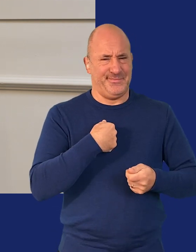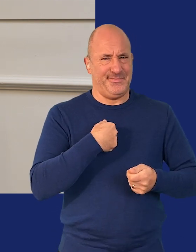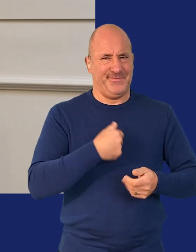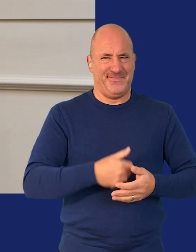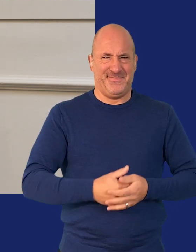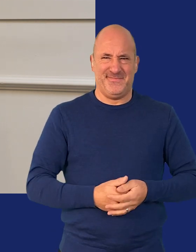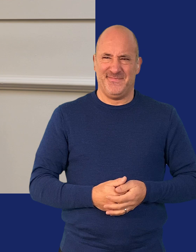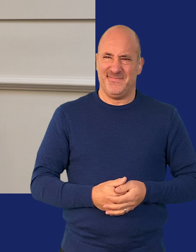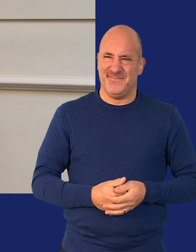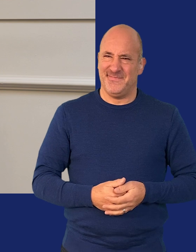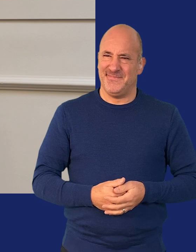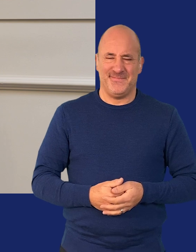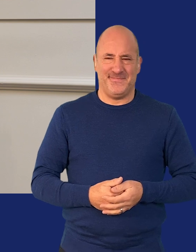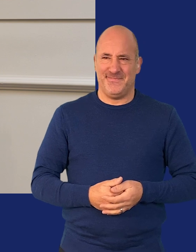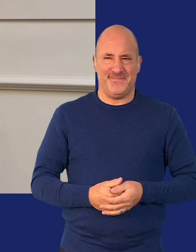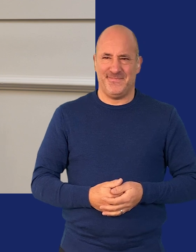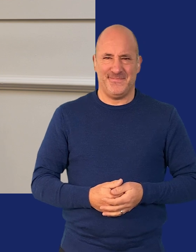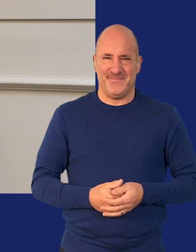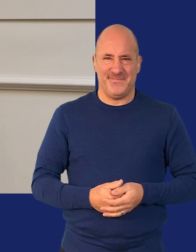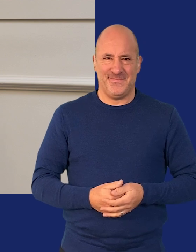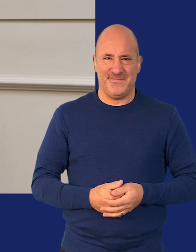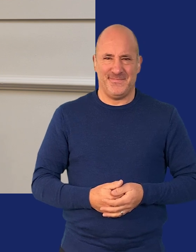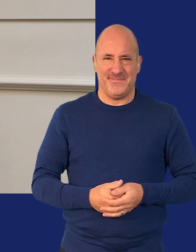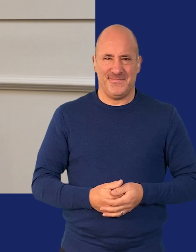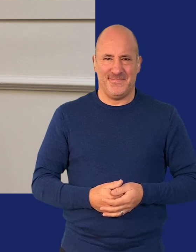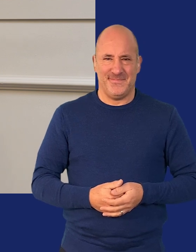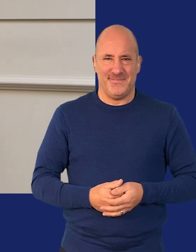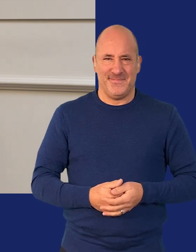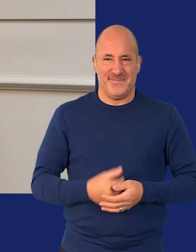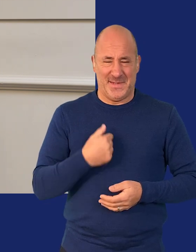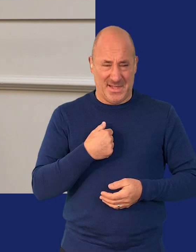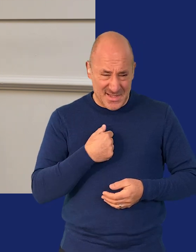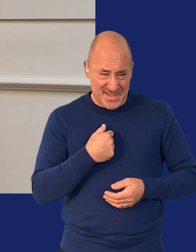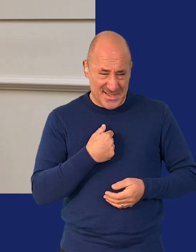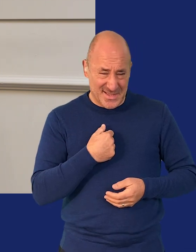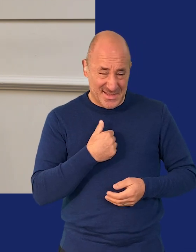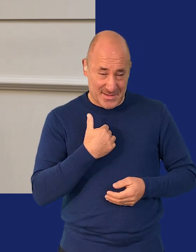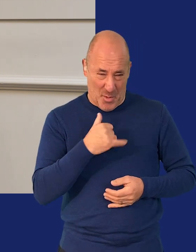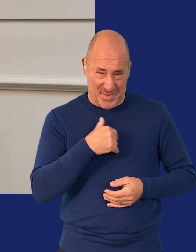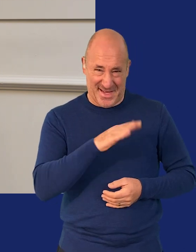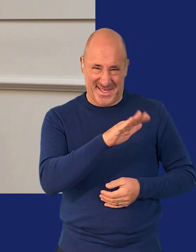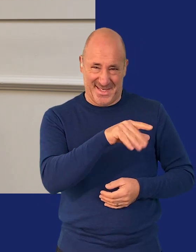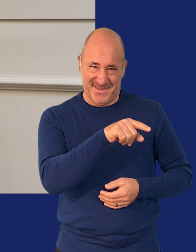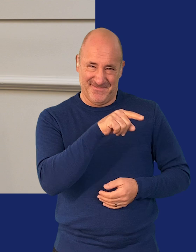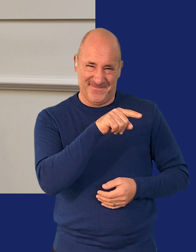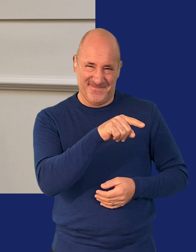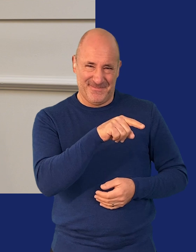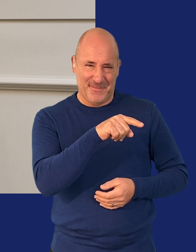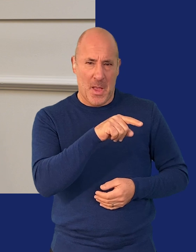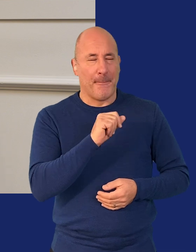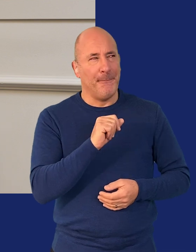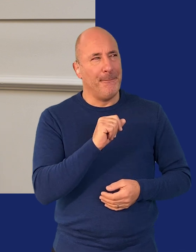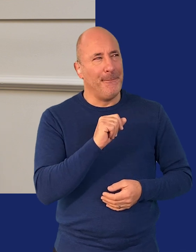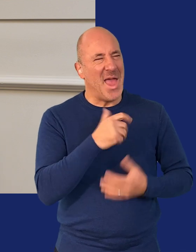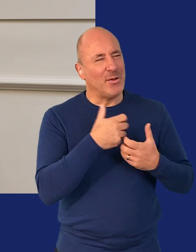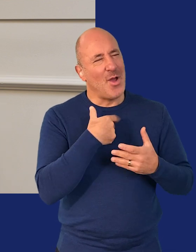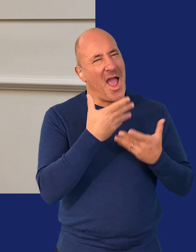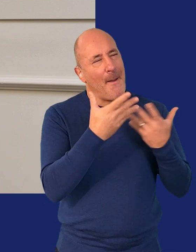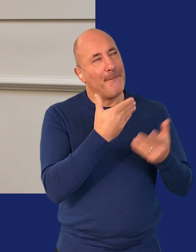fluent when he's talking, um, like I would have called you a, what's the polite,